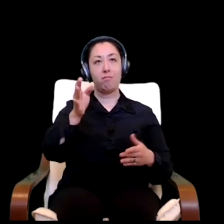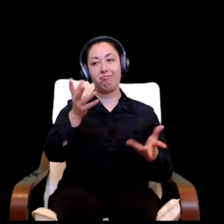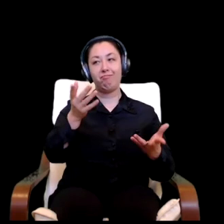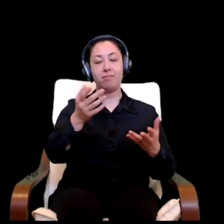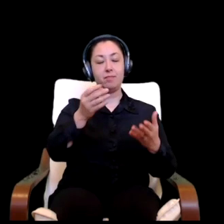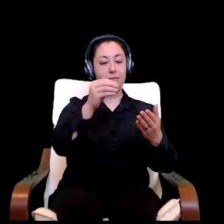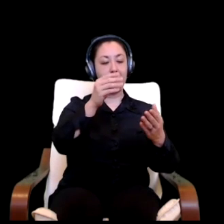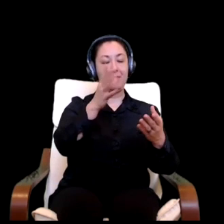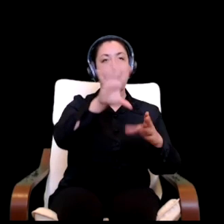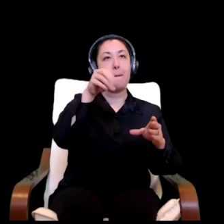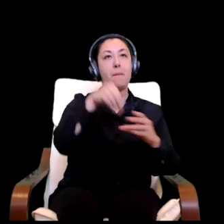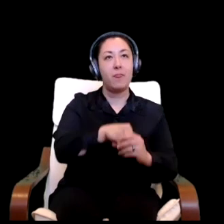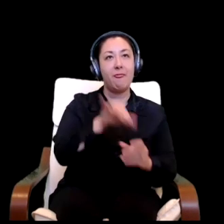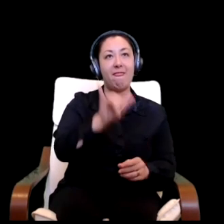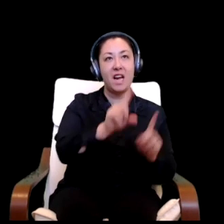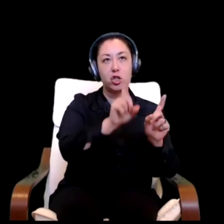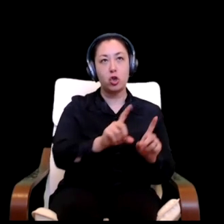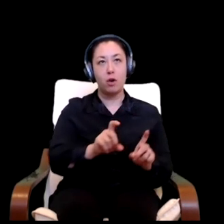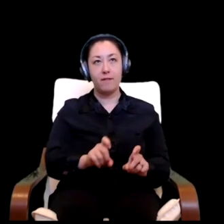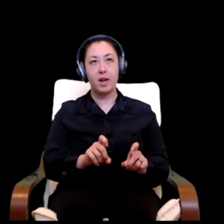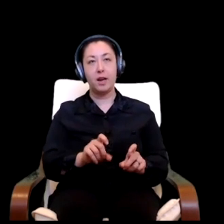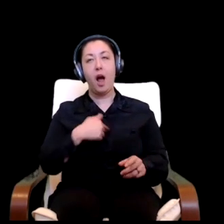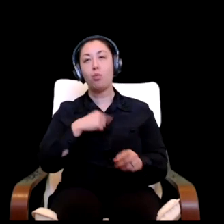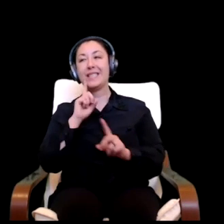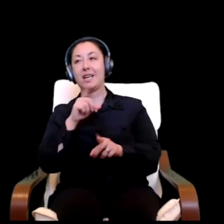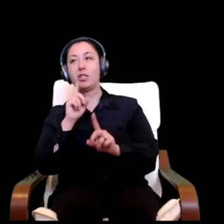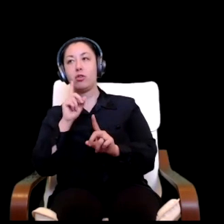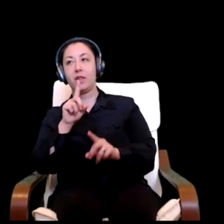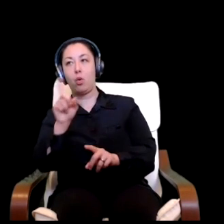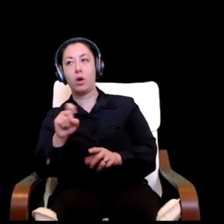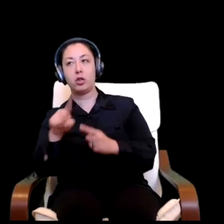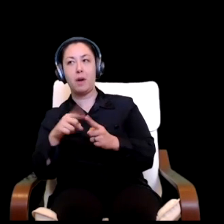The question was just asked, where do we send the codes. The survey is posted but if you